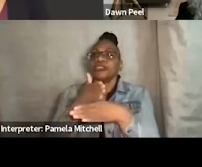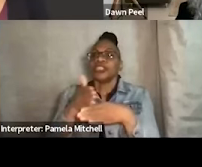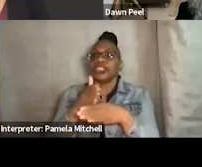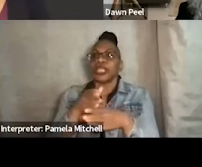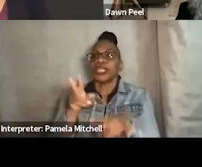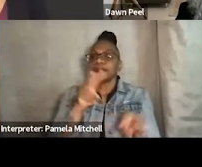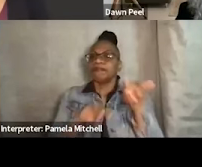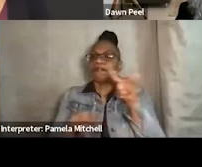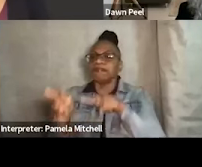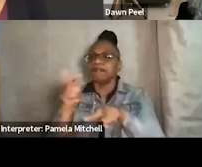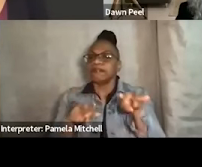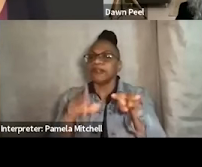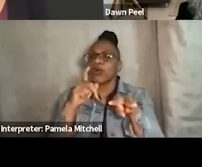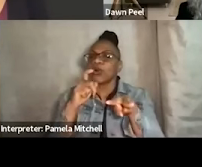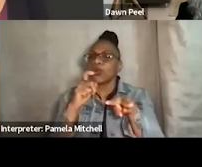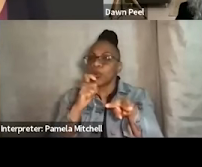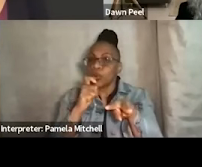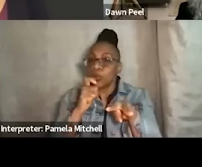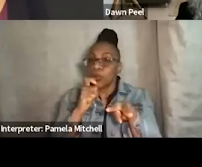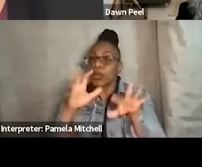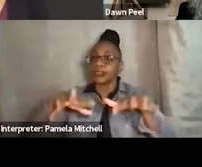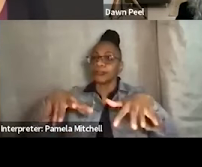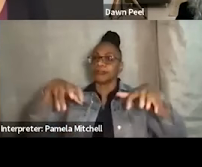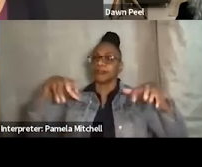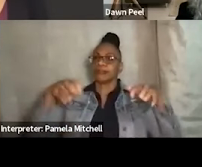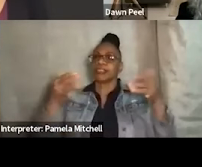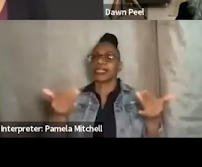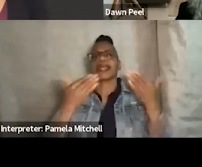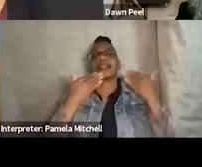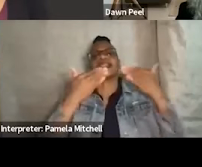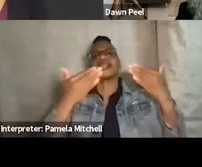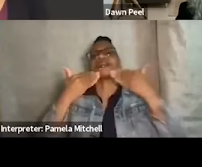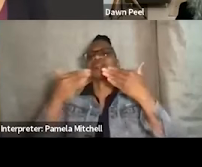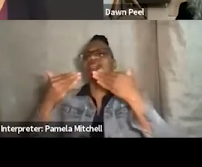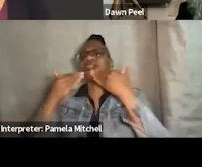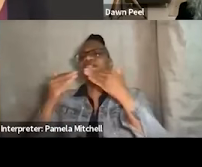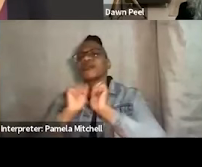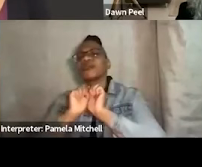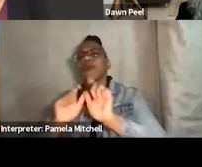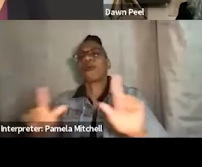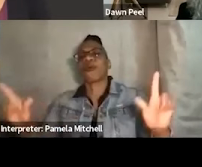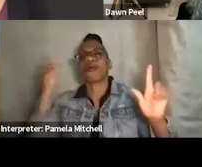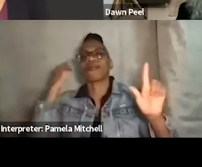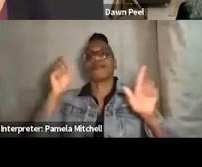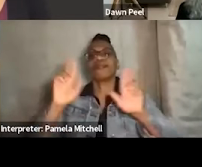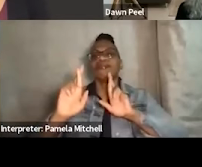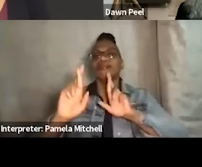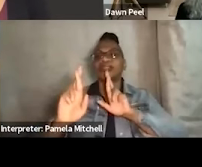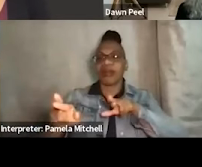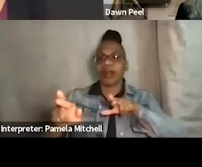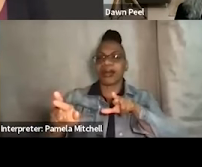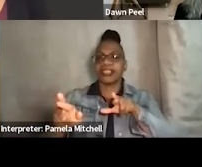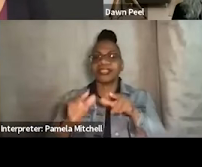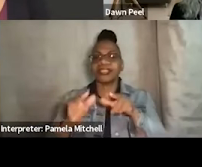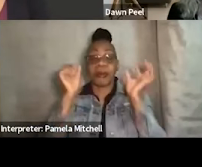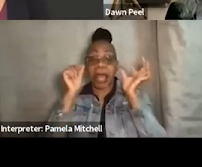about who is in the audience today. Thank you all so much for responding. And I'm just gonna get my glasses here.